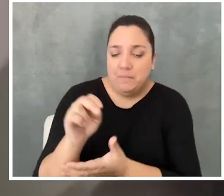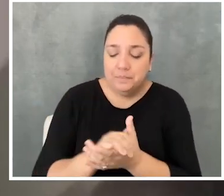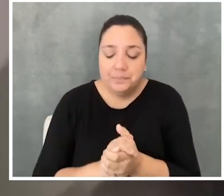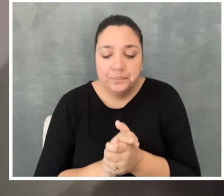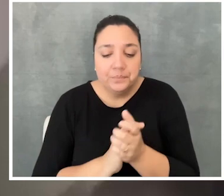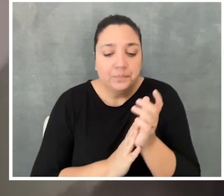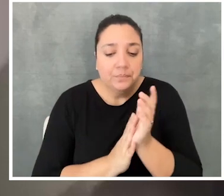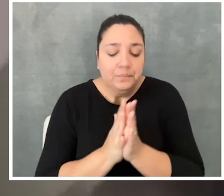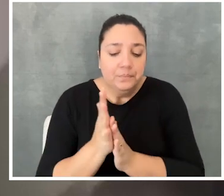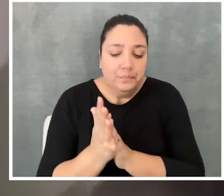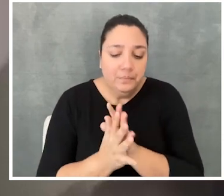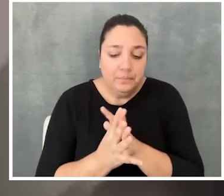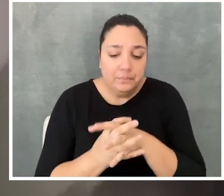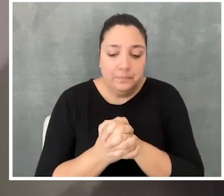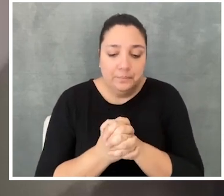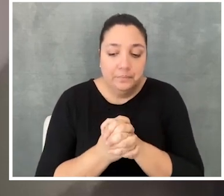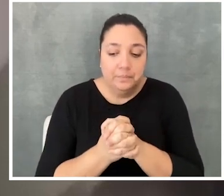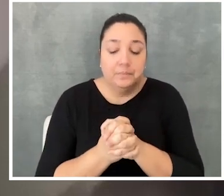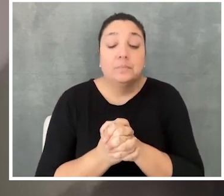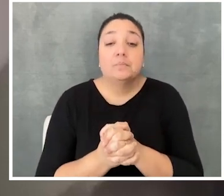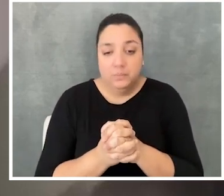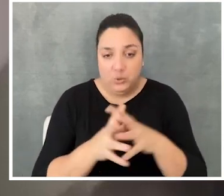In addition to UN-based advocacy,